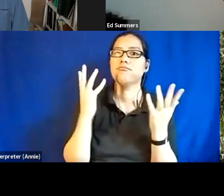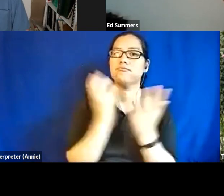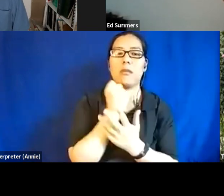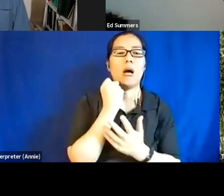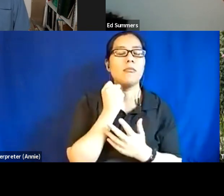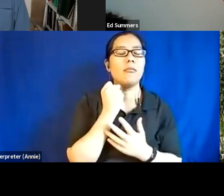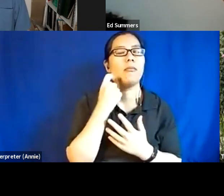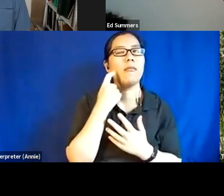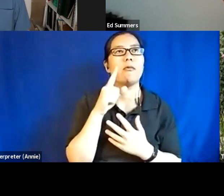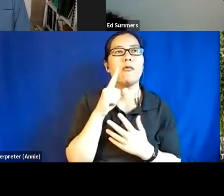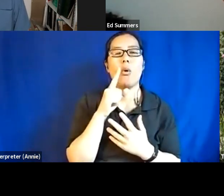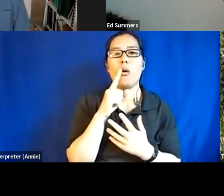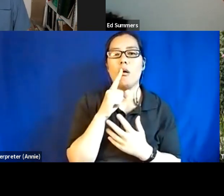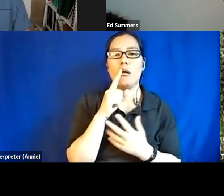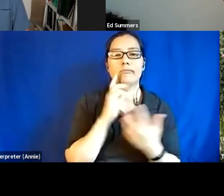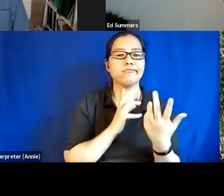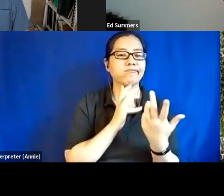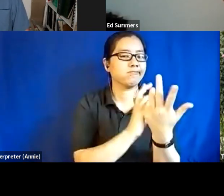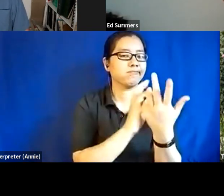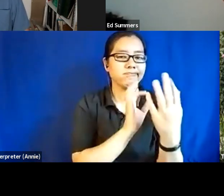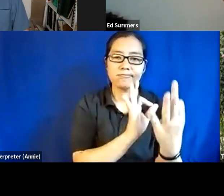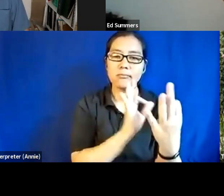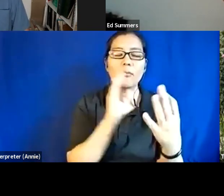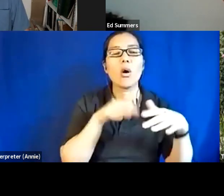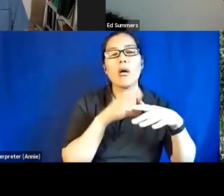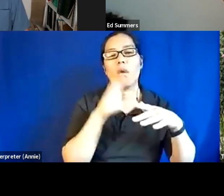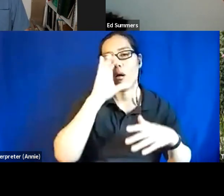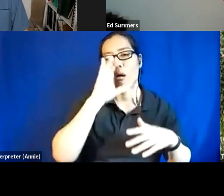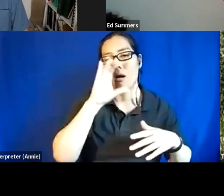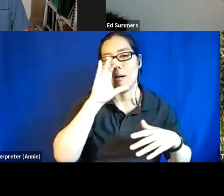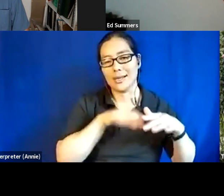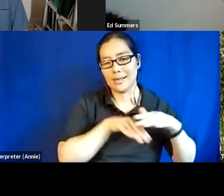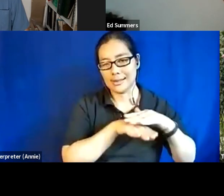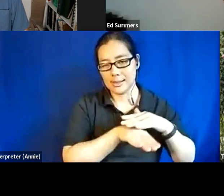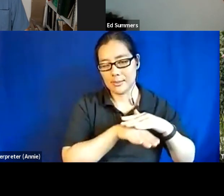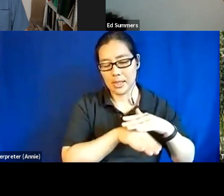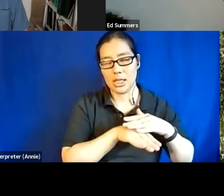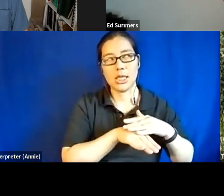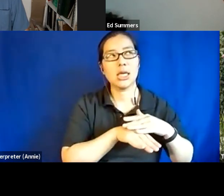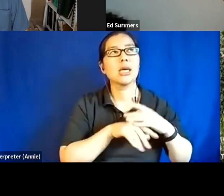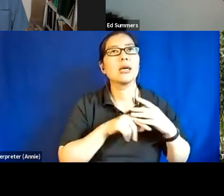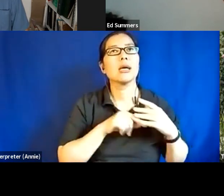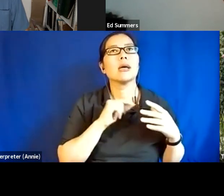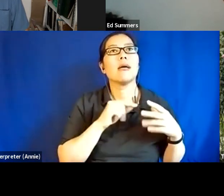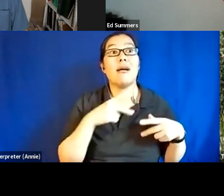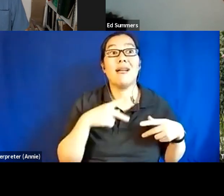comic accessibility. And that allows you to, you know, group things so you can